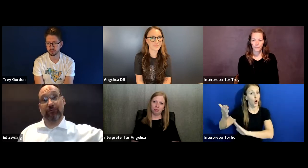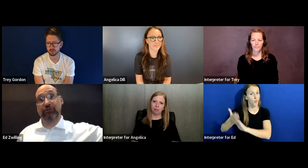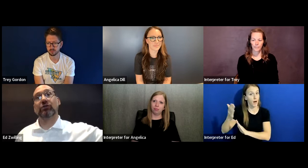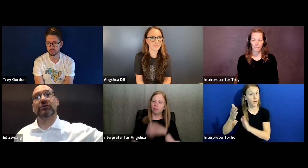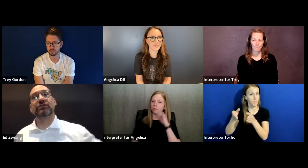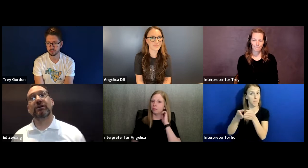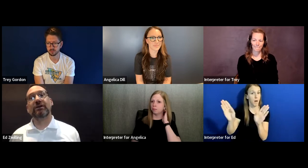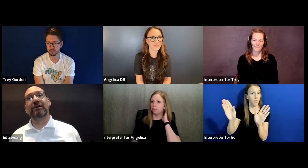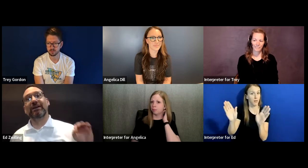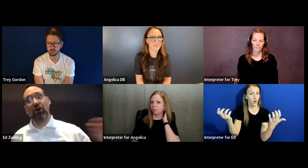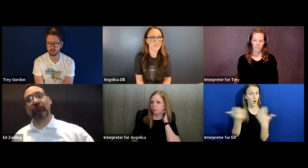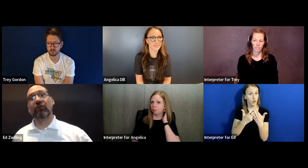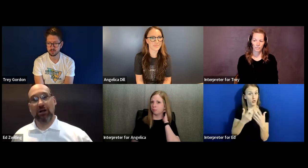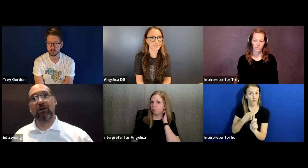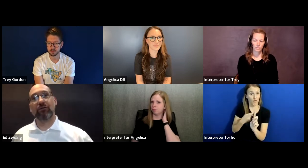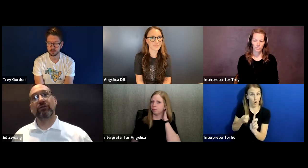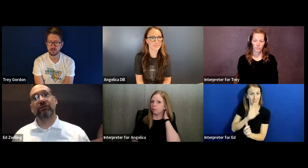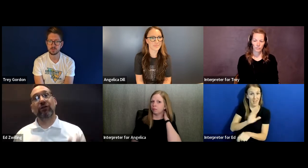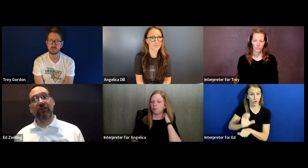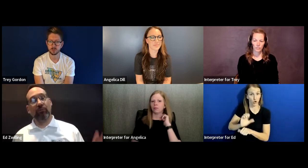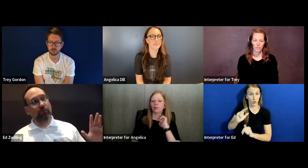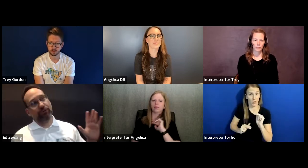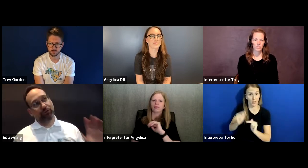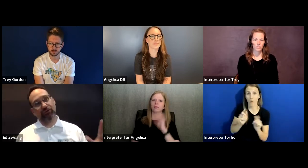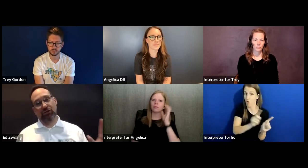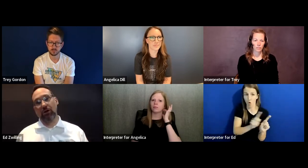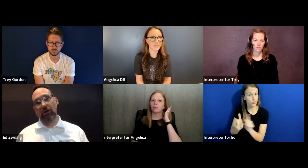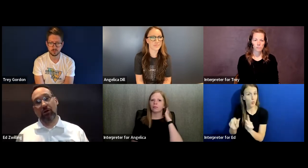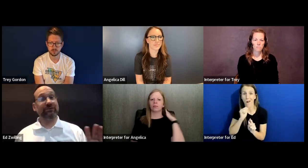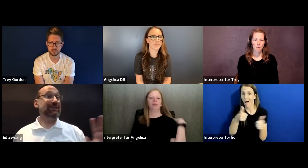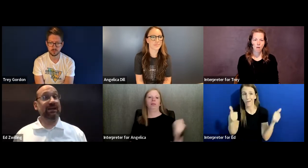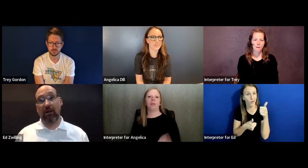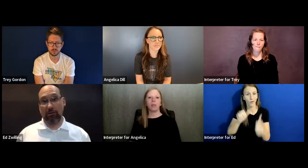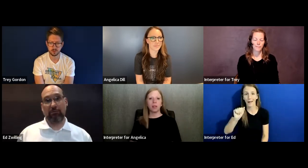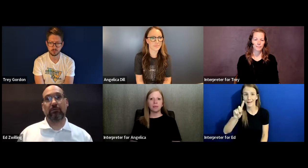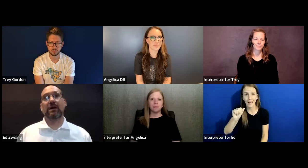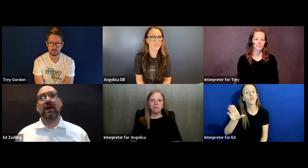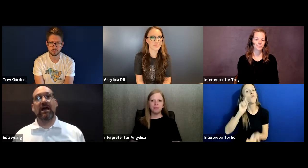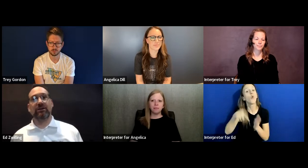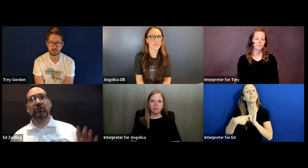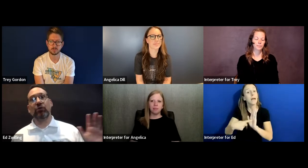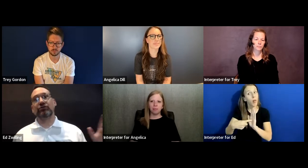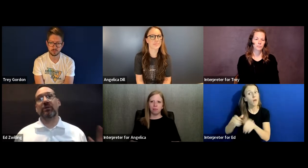the church it's also not covered so for example the church owns a daycare and you want to drop